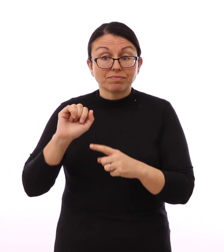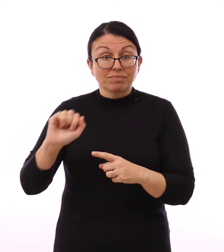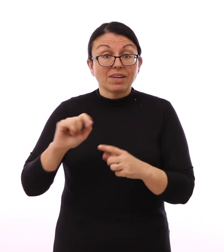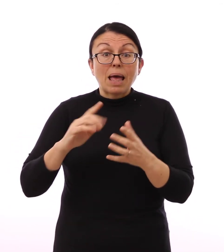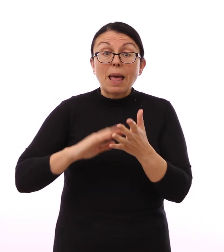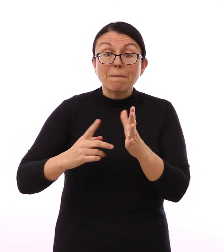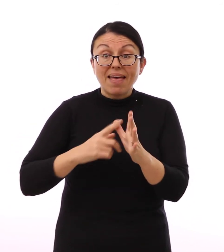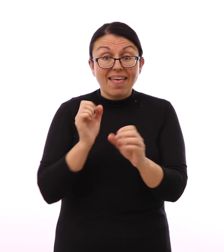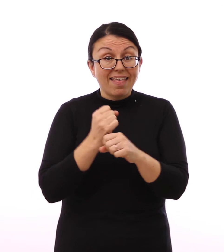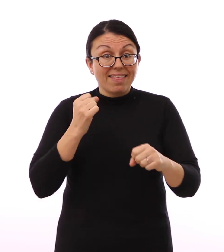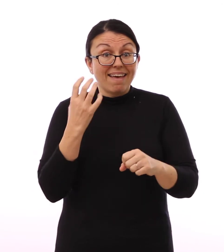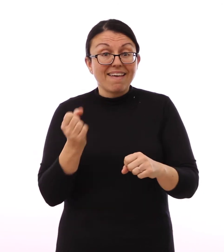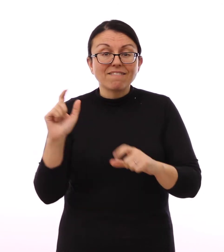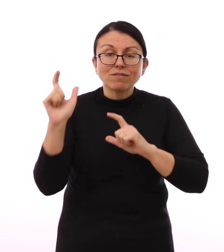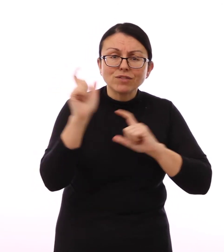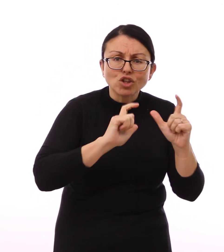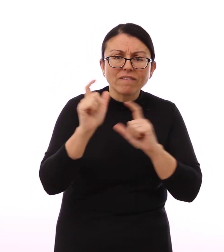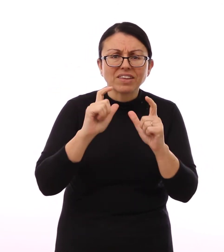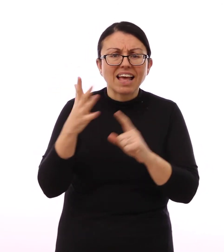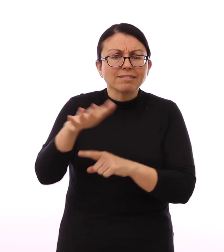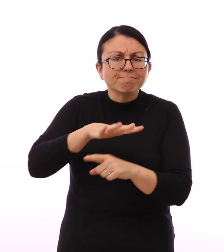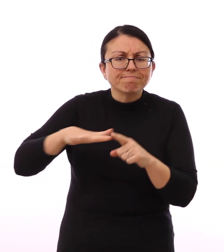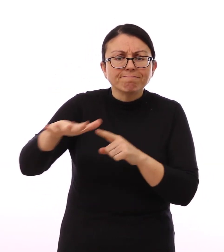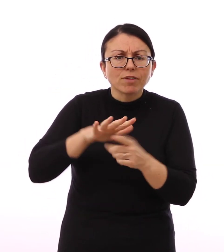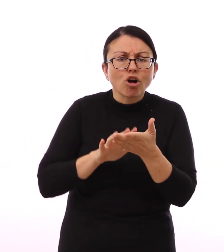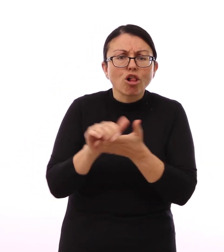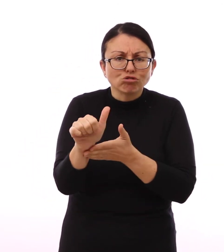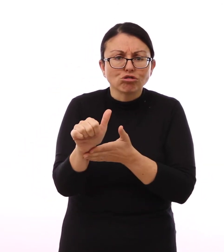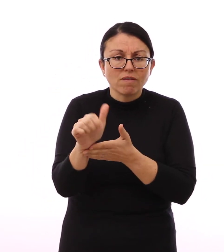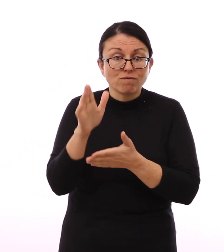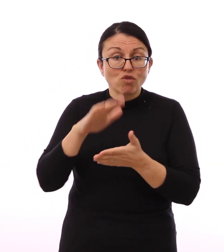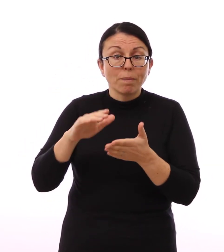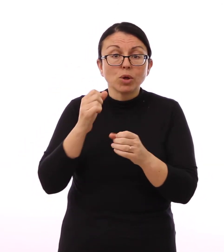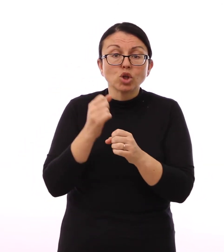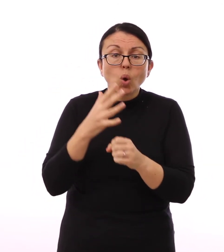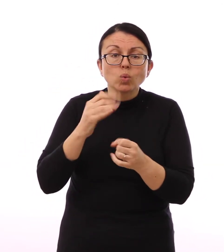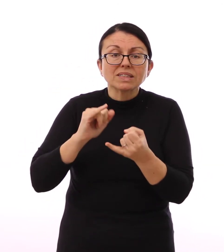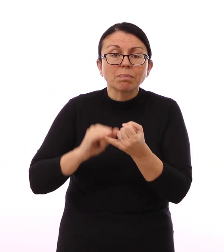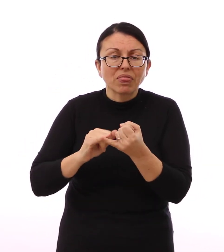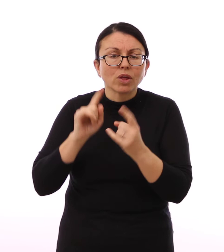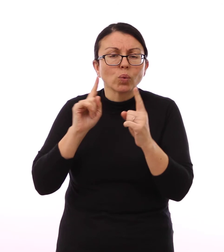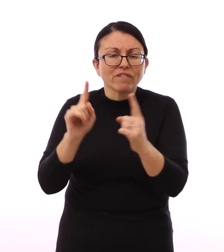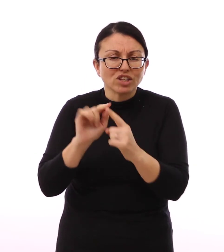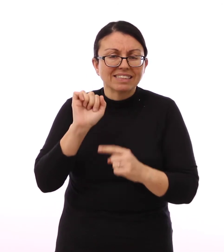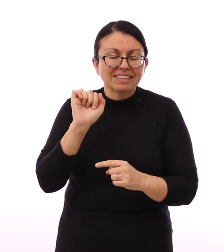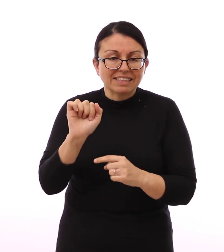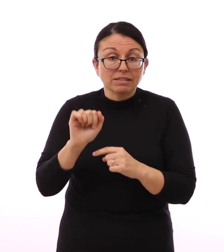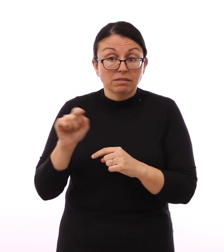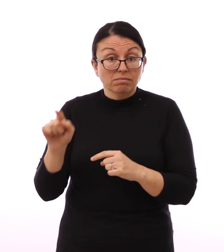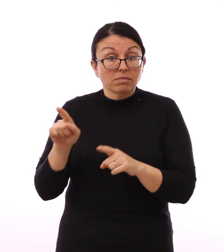and an MA in Photography and Urban Culture from Goldsmiths University.